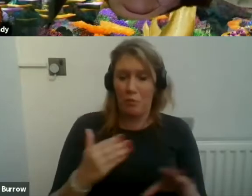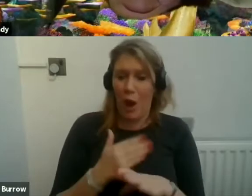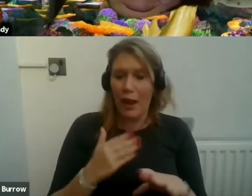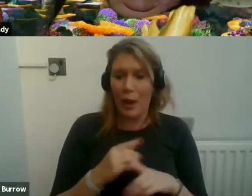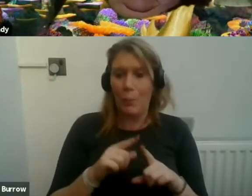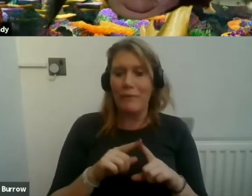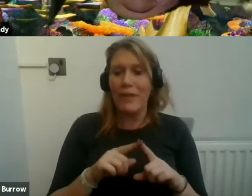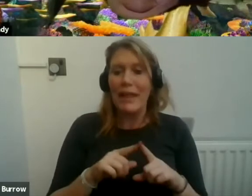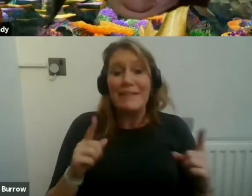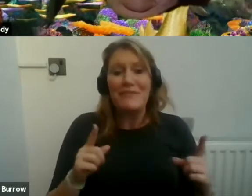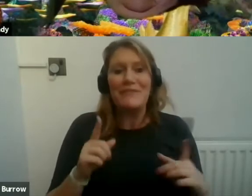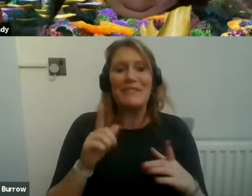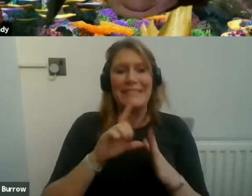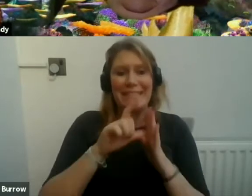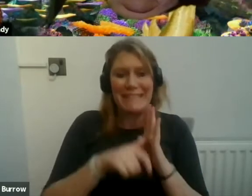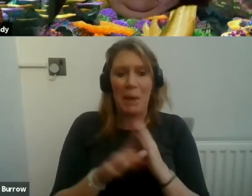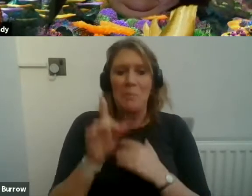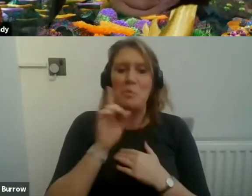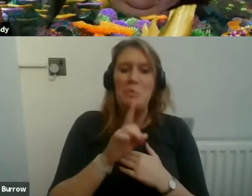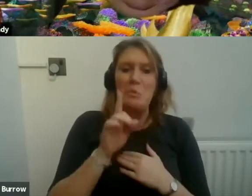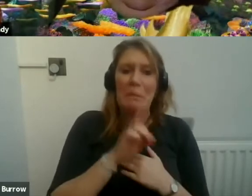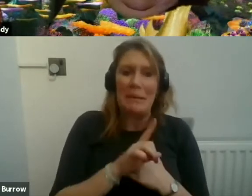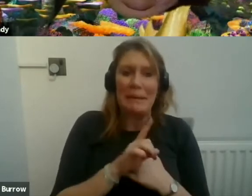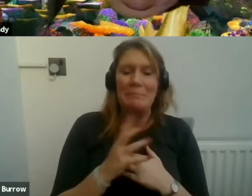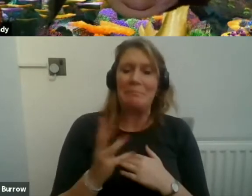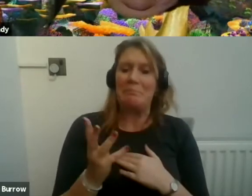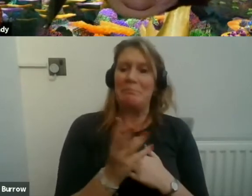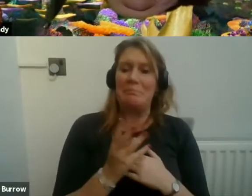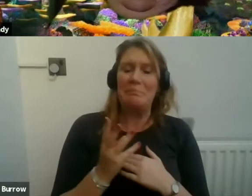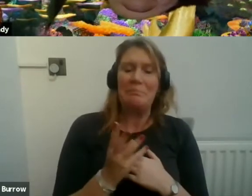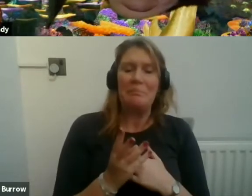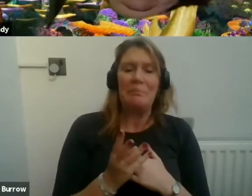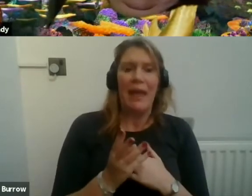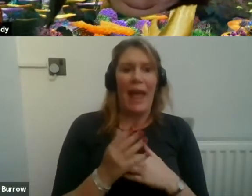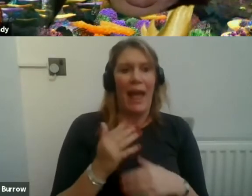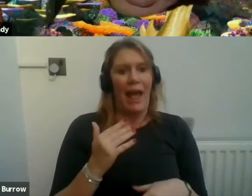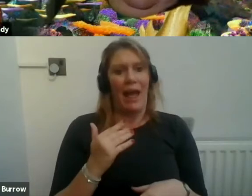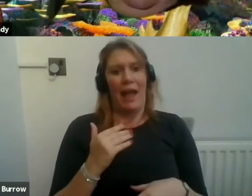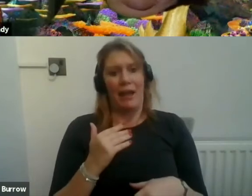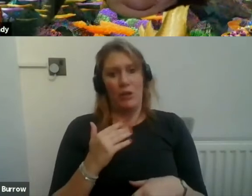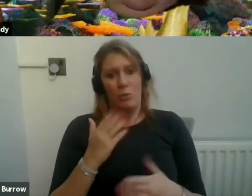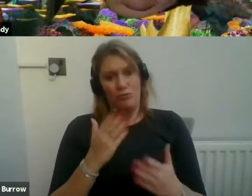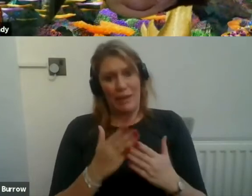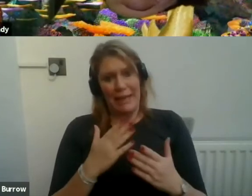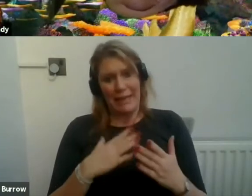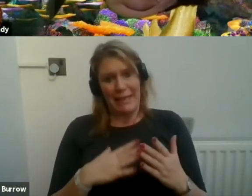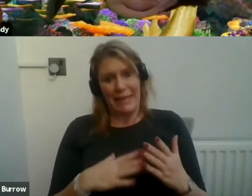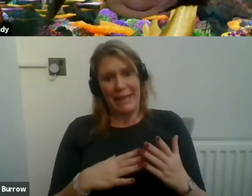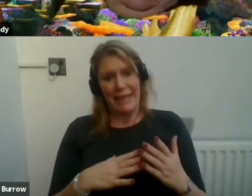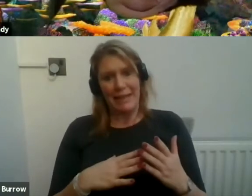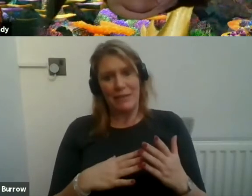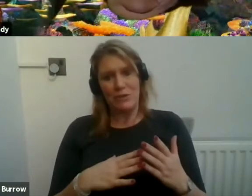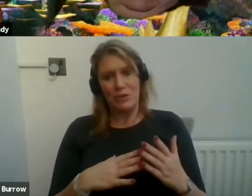women. And we must not underestimate the value of those opportunities for sure.